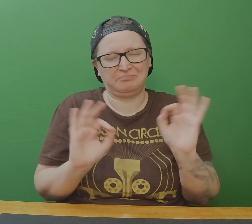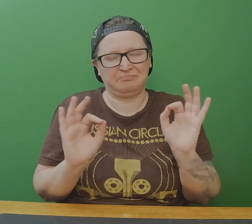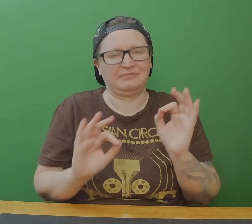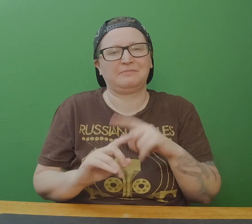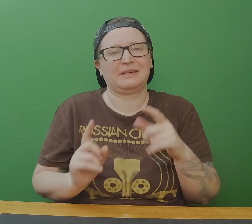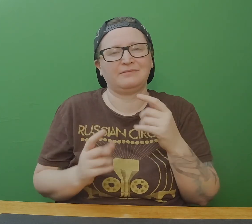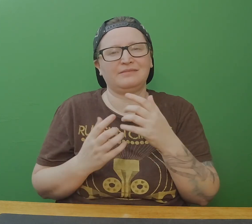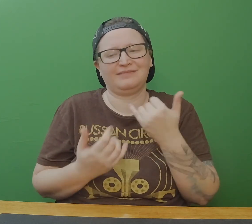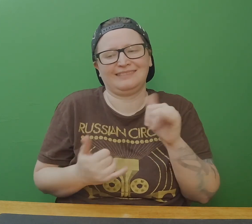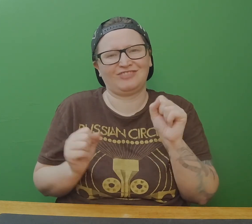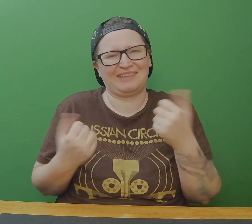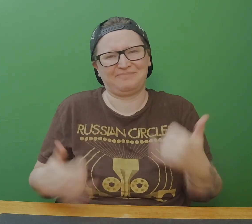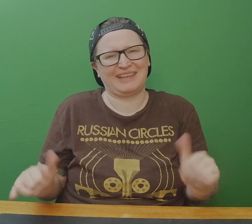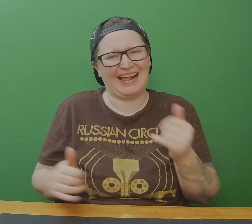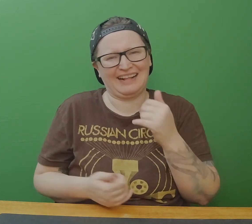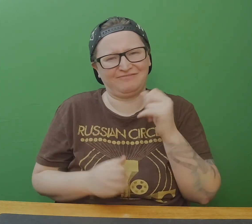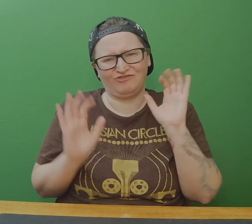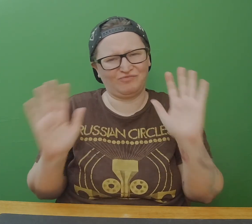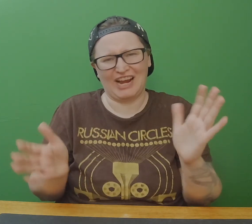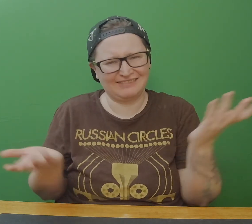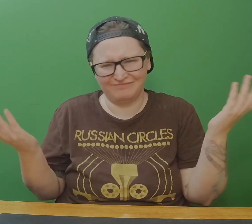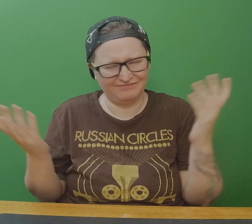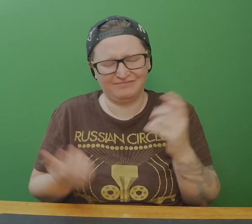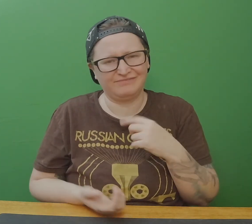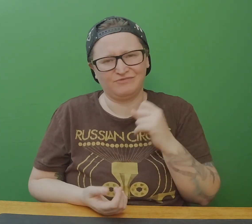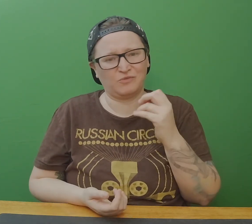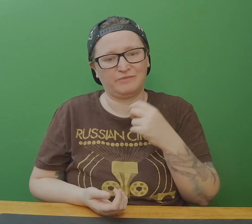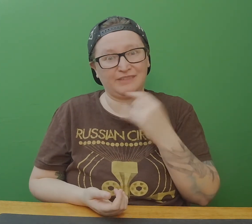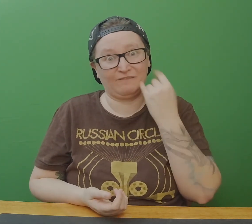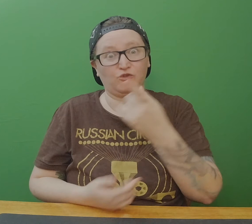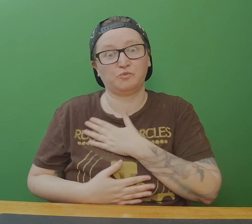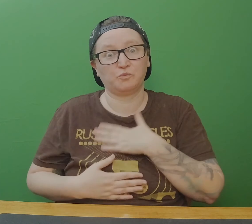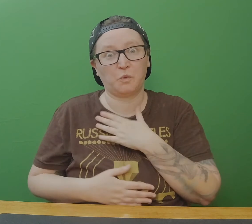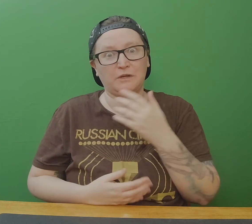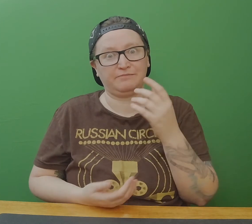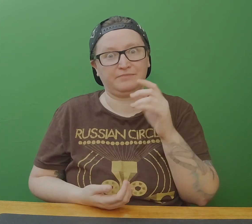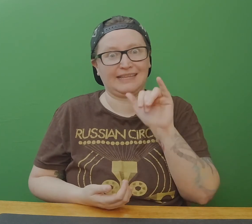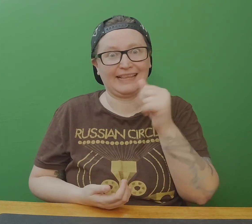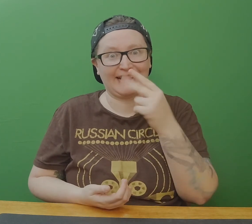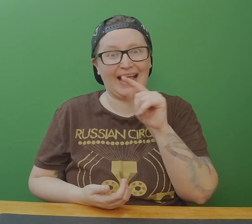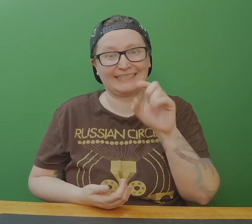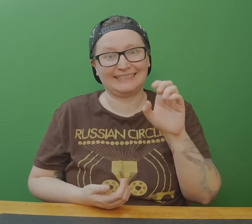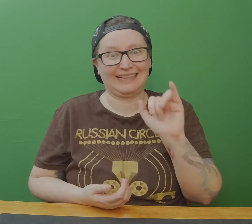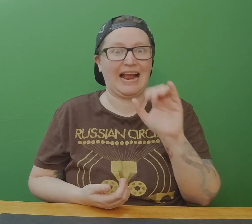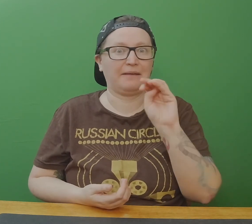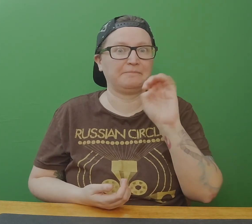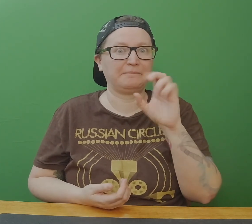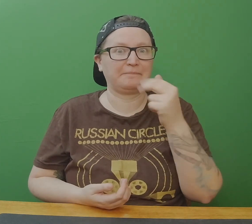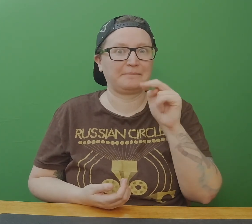on the rules but nothing too extreme so you can still play it's still great and if you enjoy that